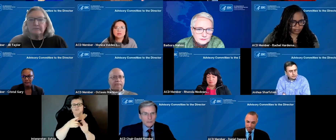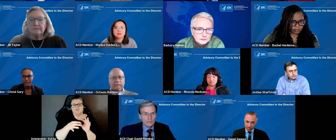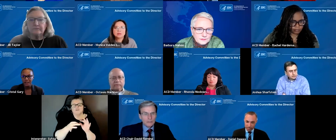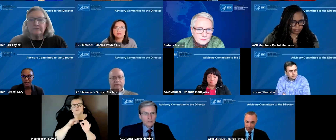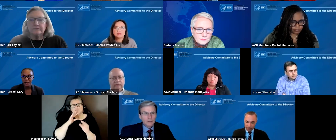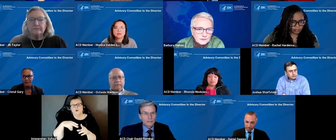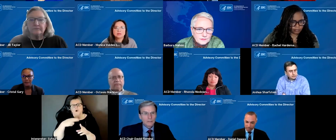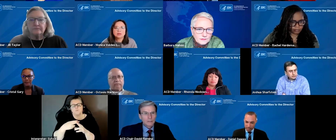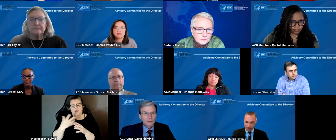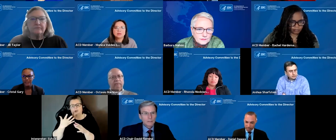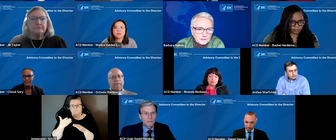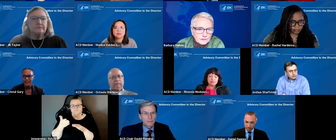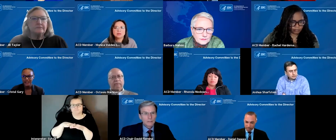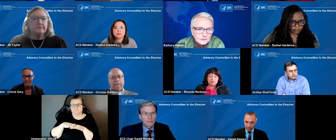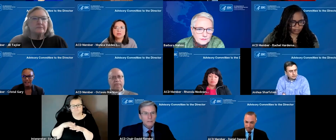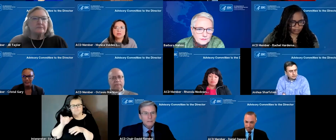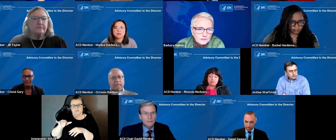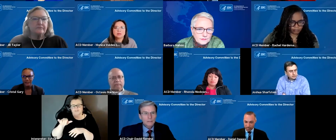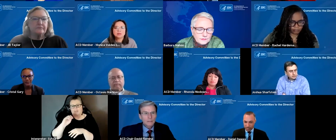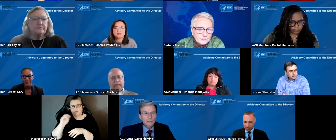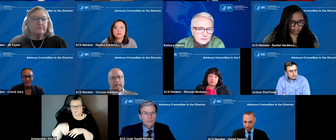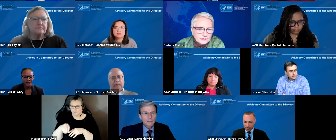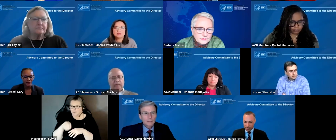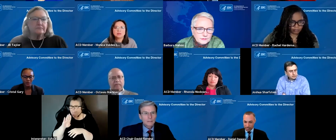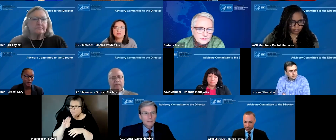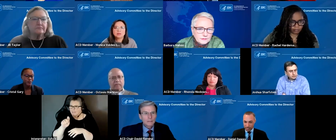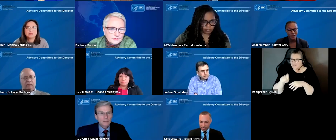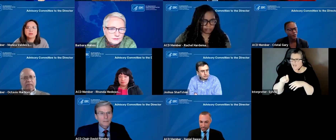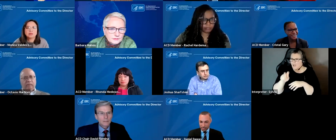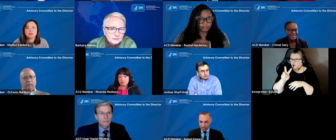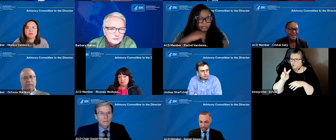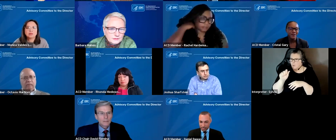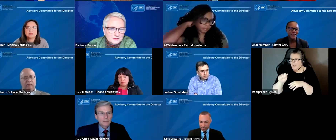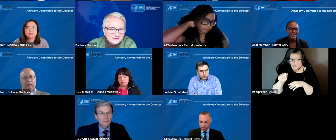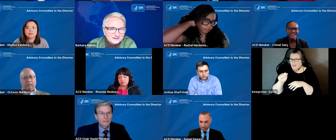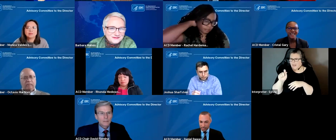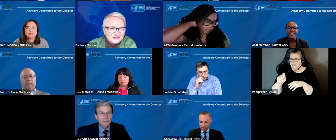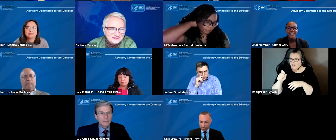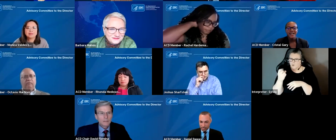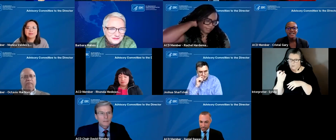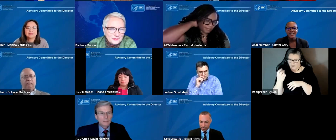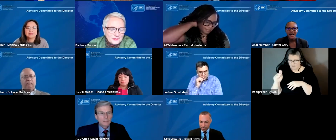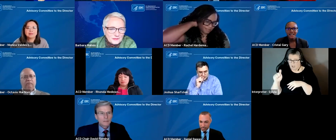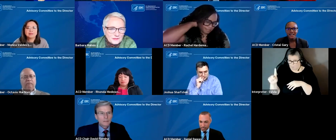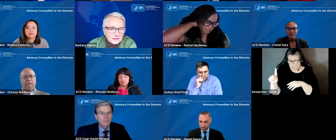of the B.2A.12.1 variant, is that --